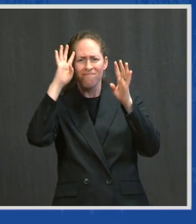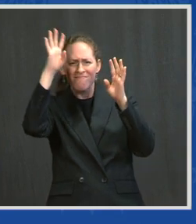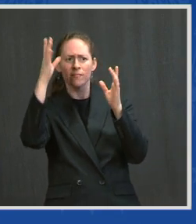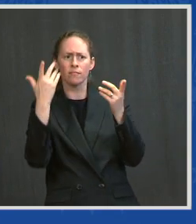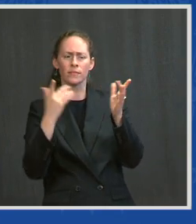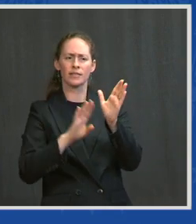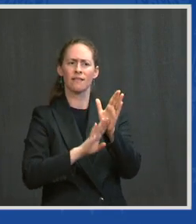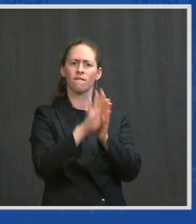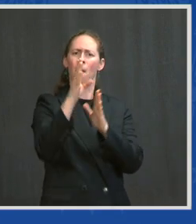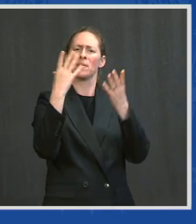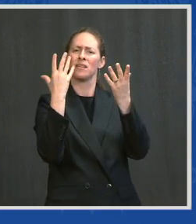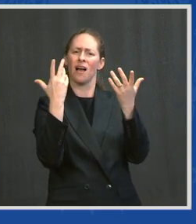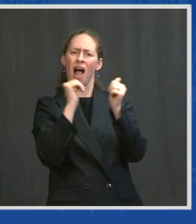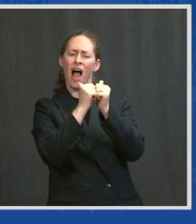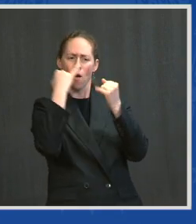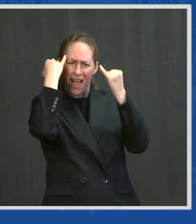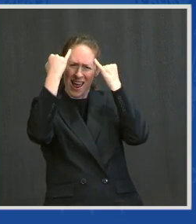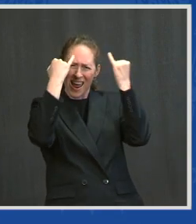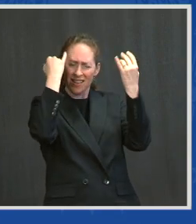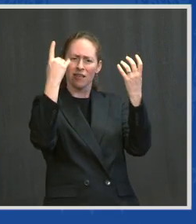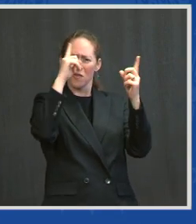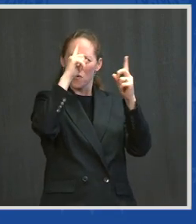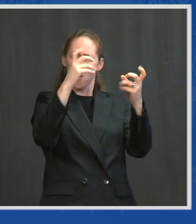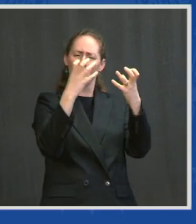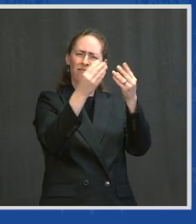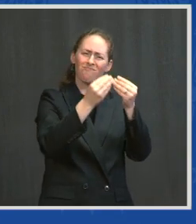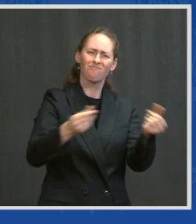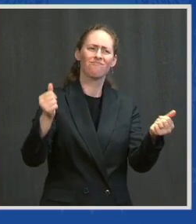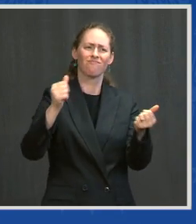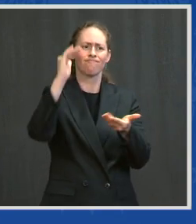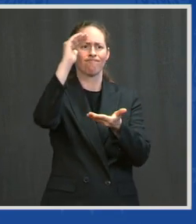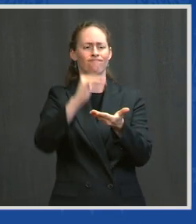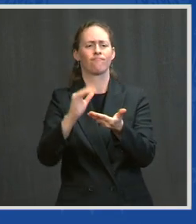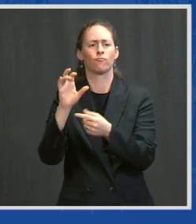Community-led efforts are vital to preventing violence before it occurs.